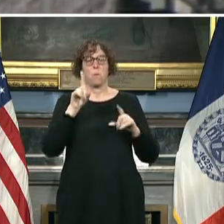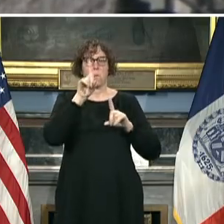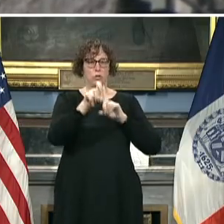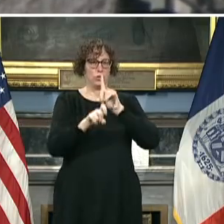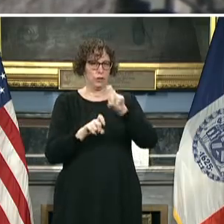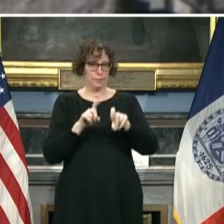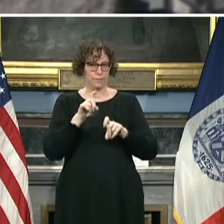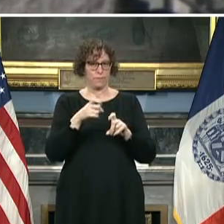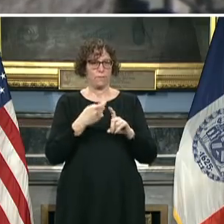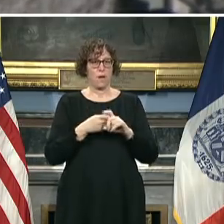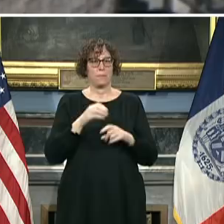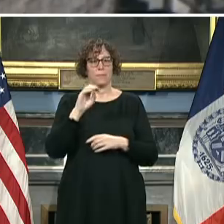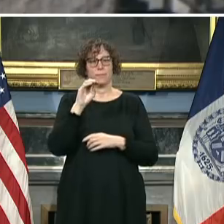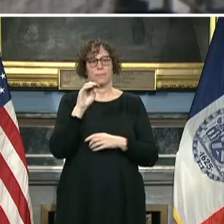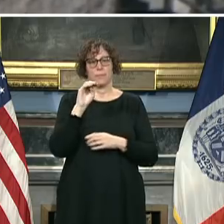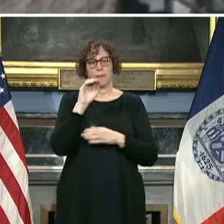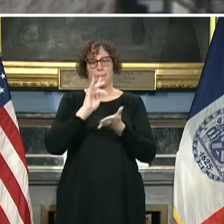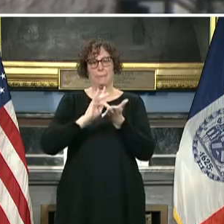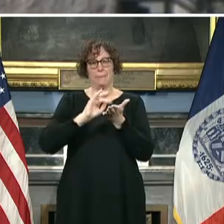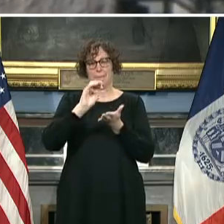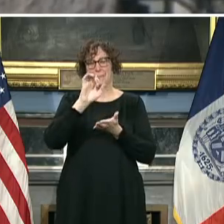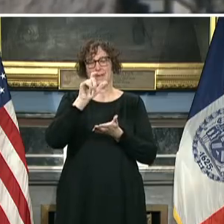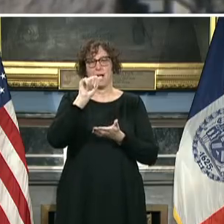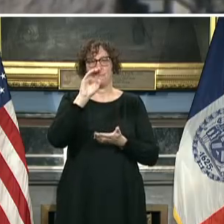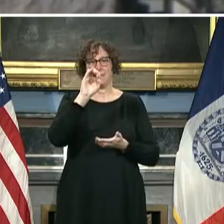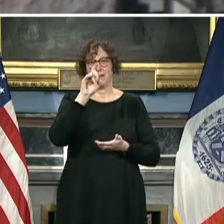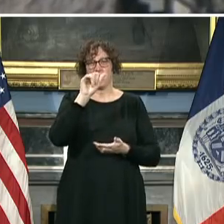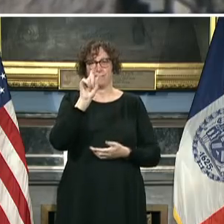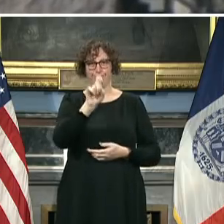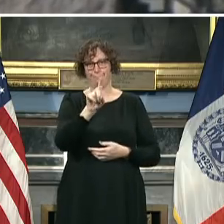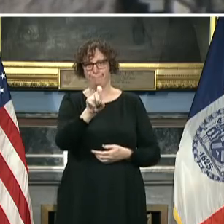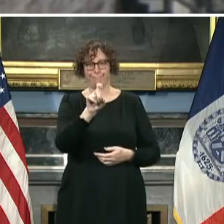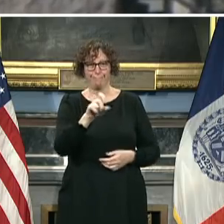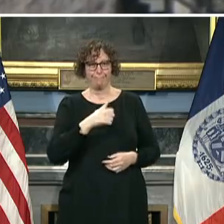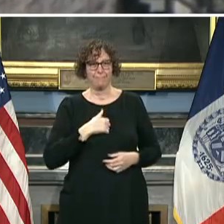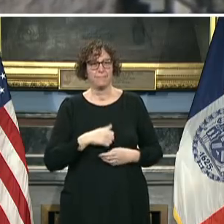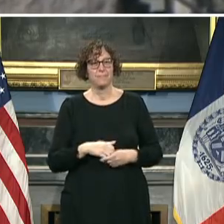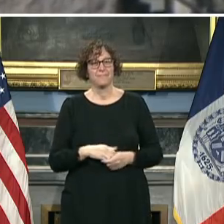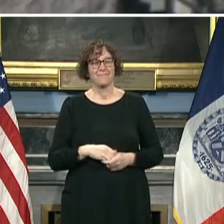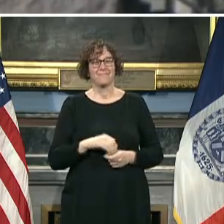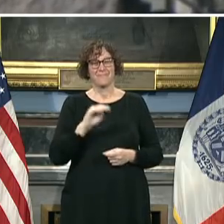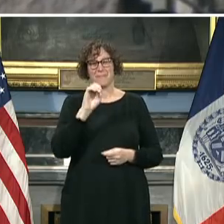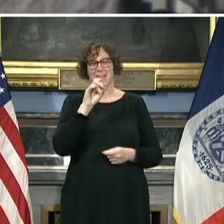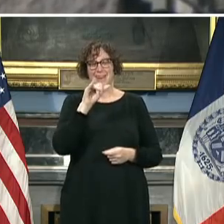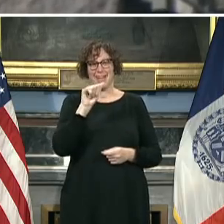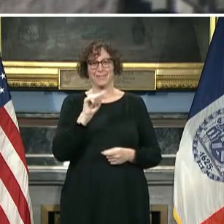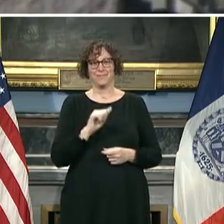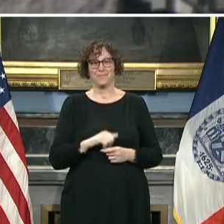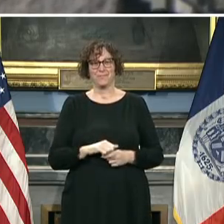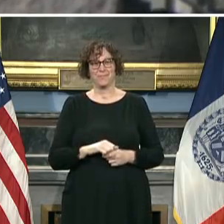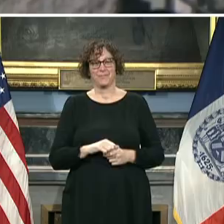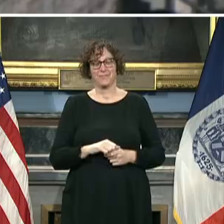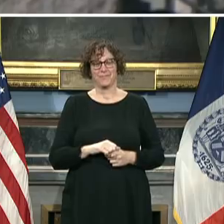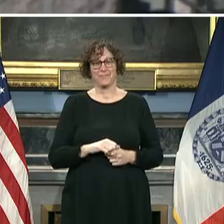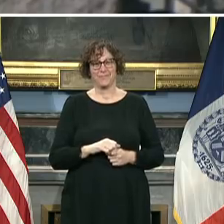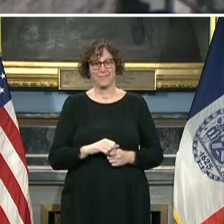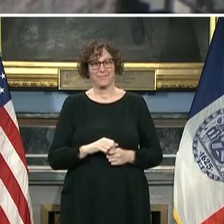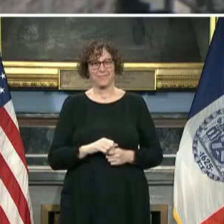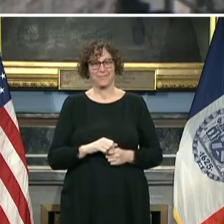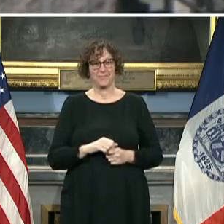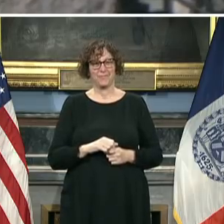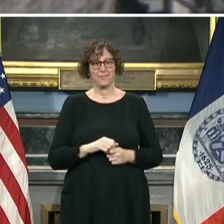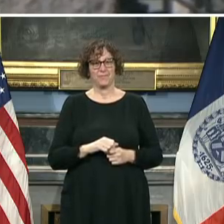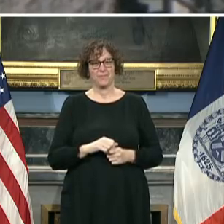OKAY, WITH THAT,